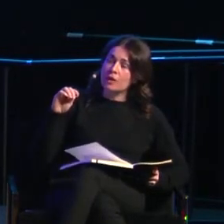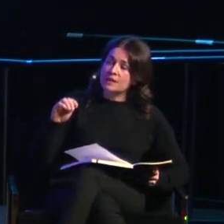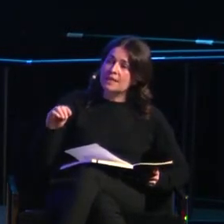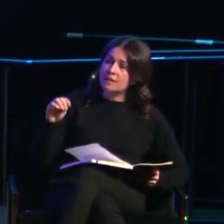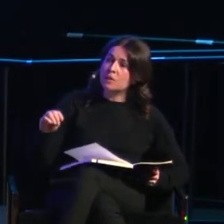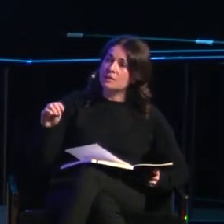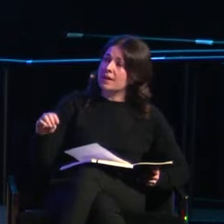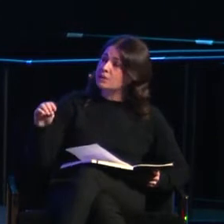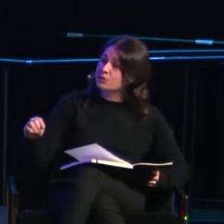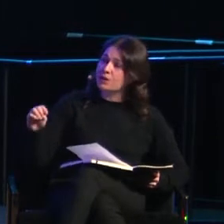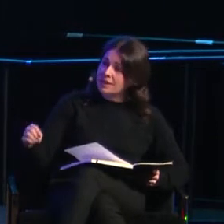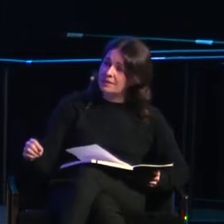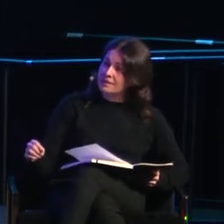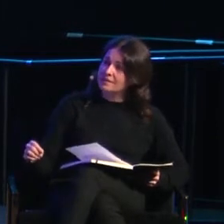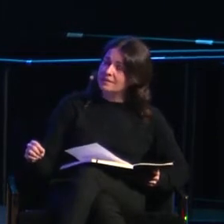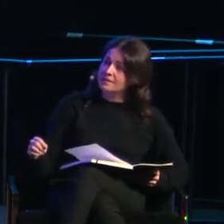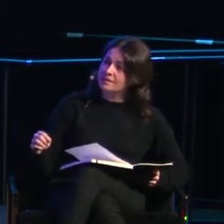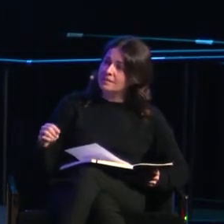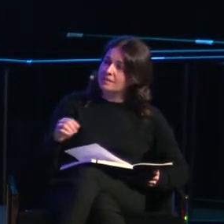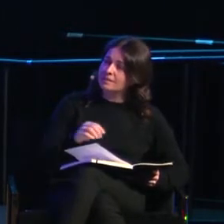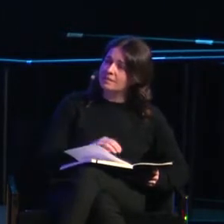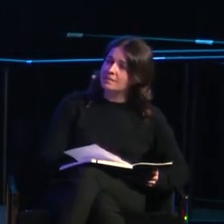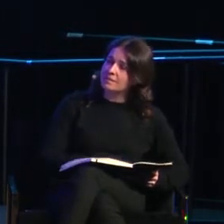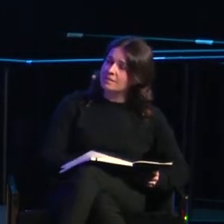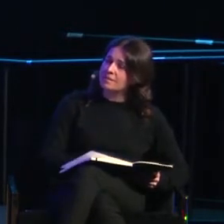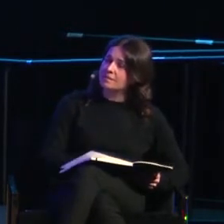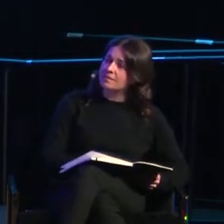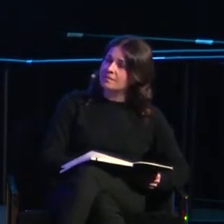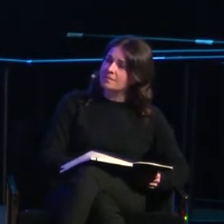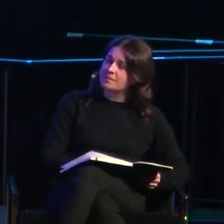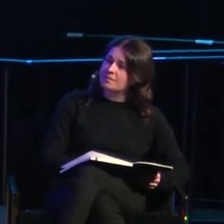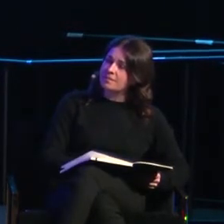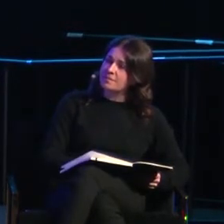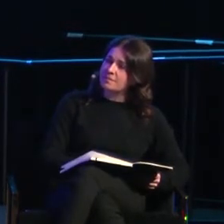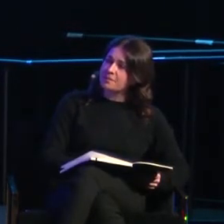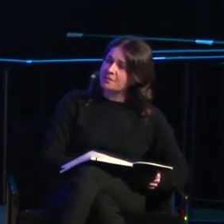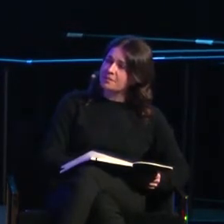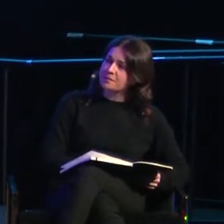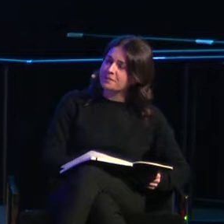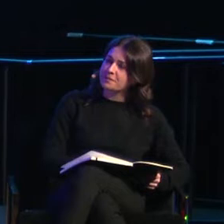the world around you through your art? I think that there is something that I have picked up,